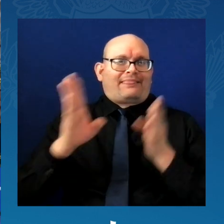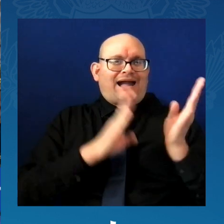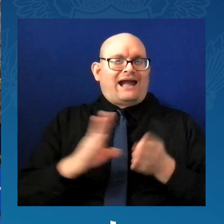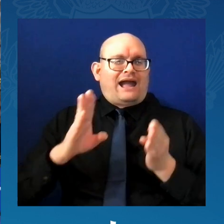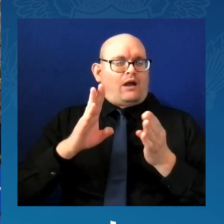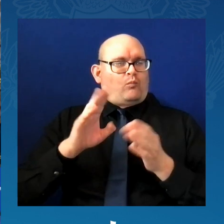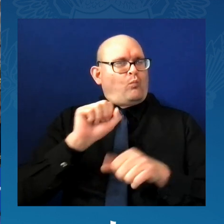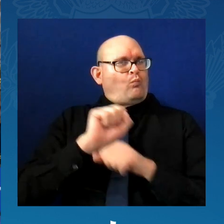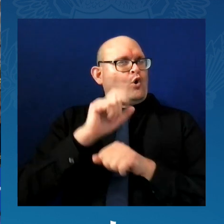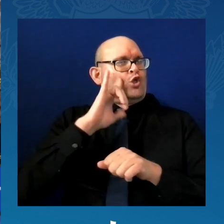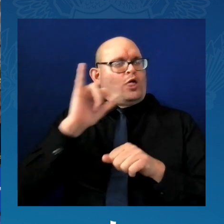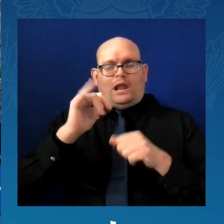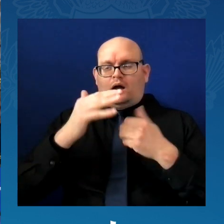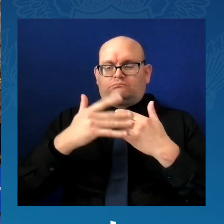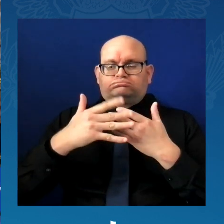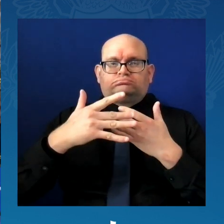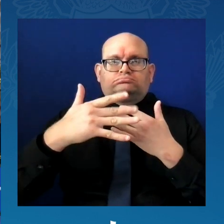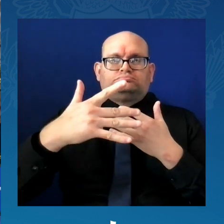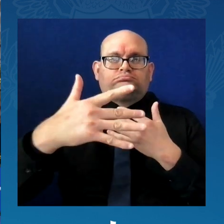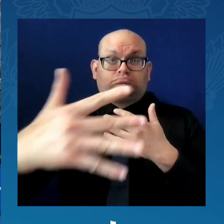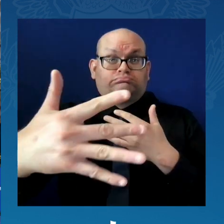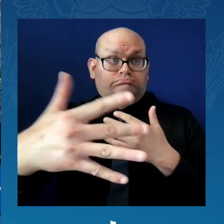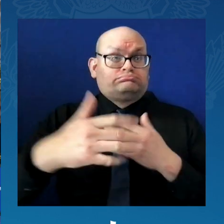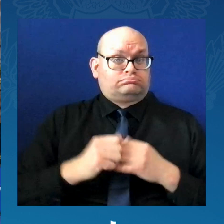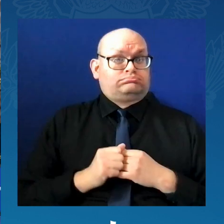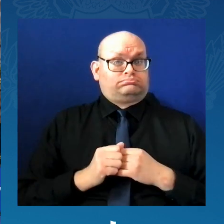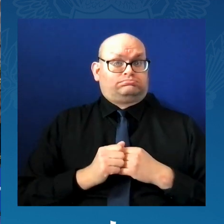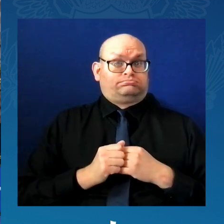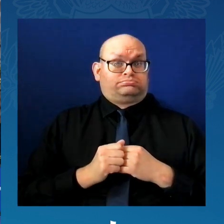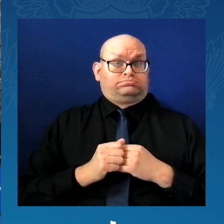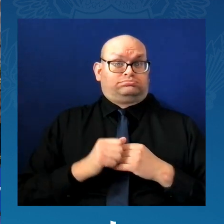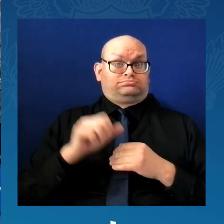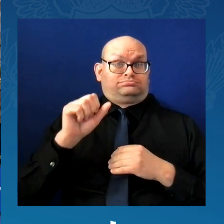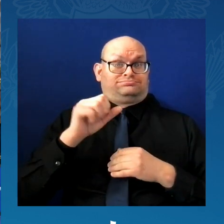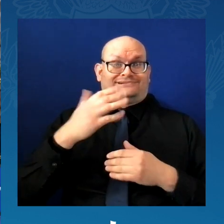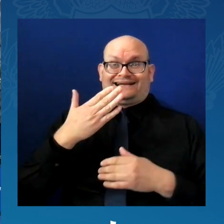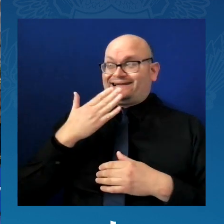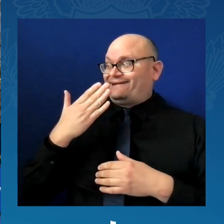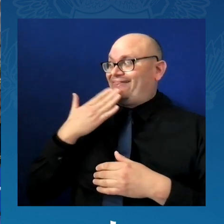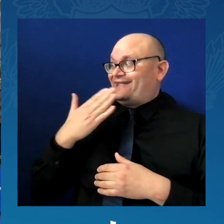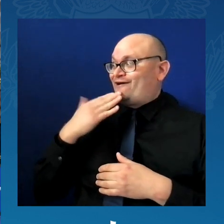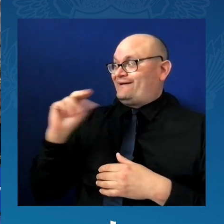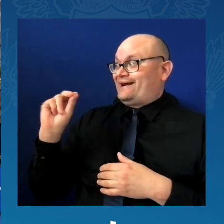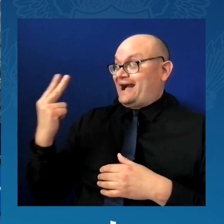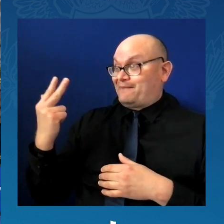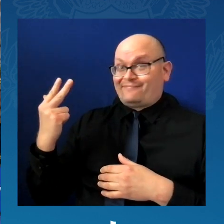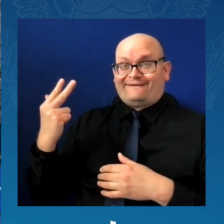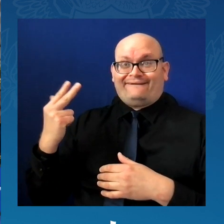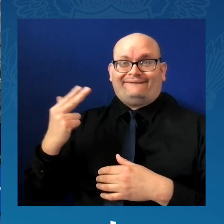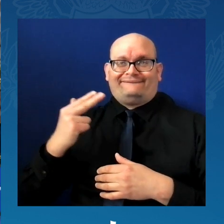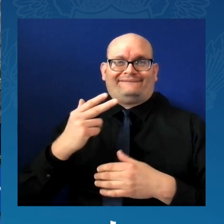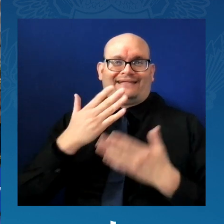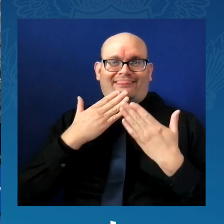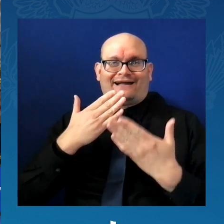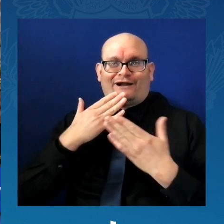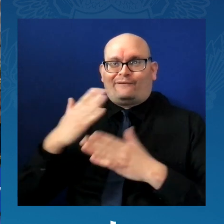Dr. Nelson: Yes. Thank you, Madam Vice President, for your leadership. Thank you to our our partners for being here. I look forward to our conversation